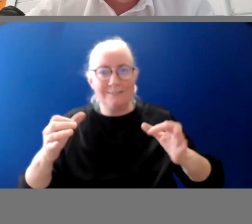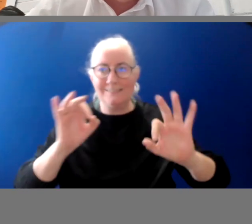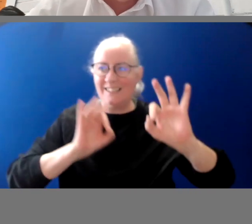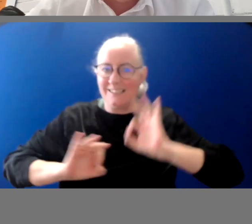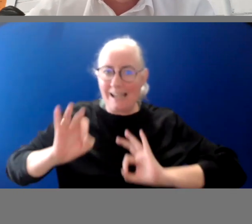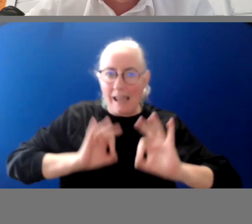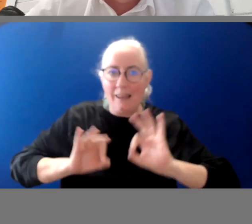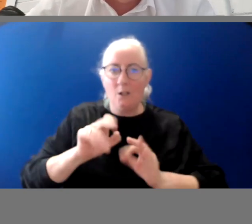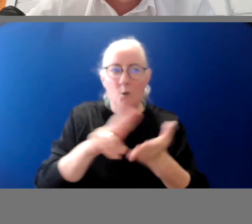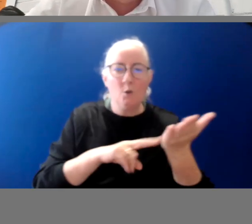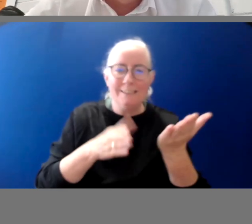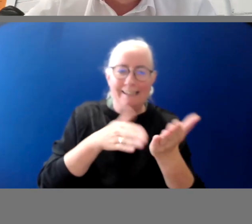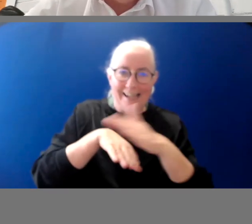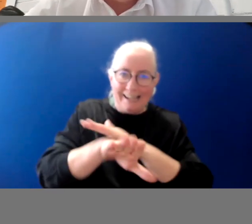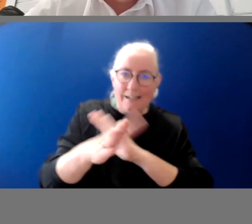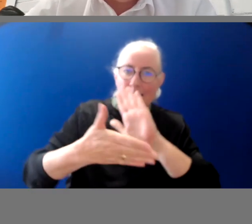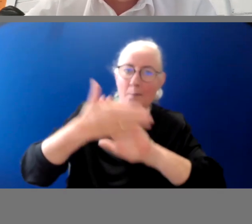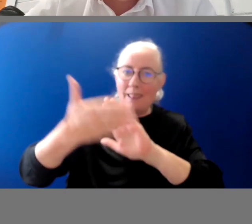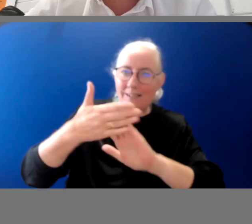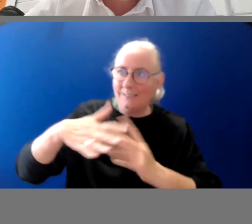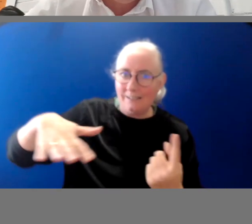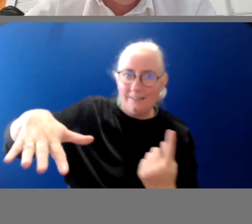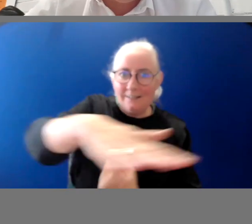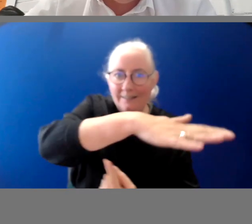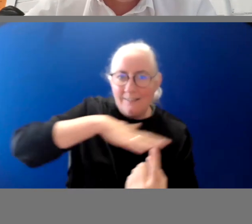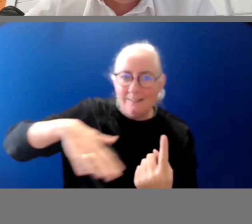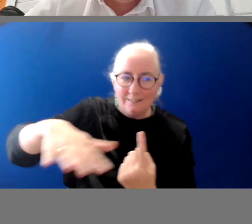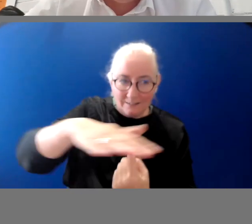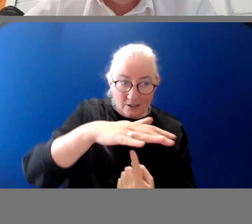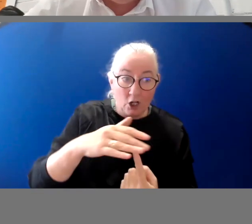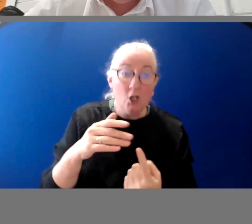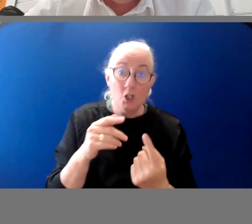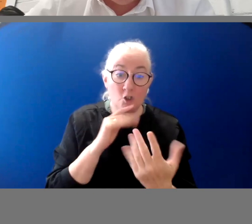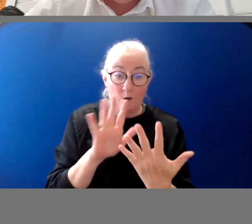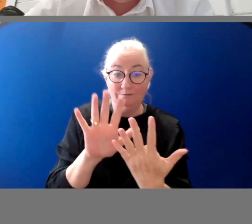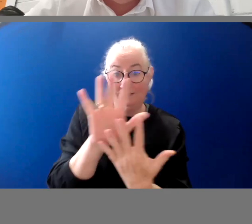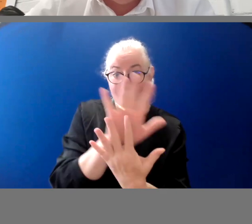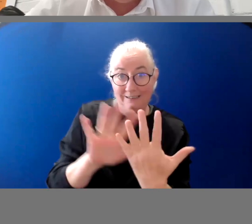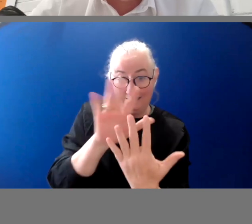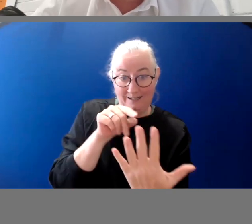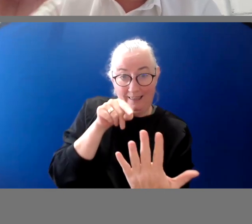the building design and so on but again you know manifestations need to be provided at two heights